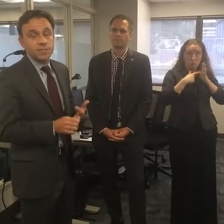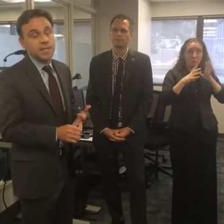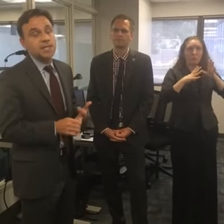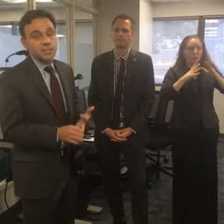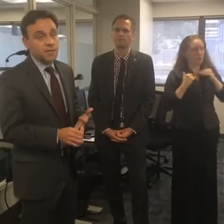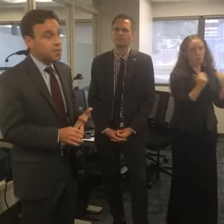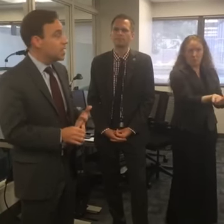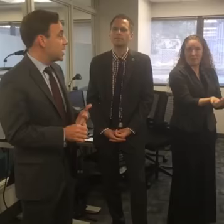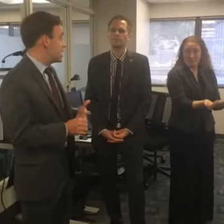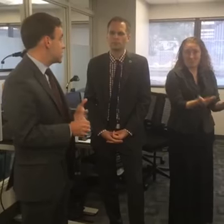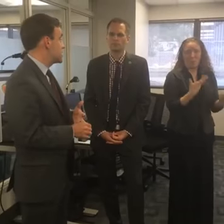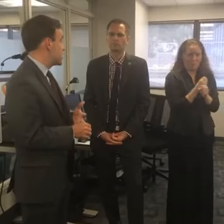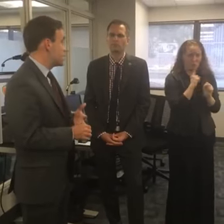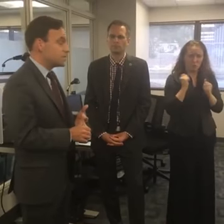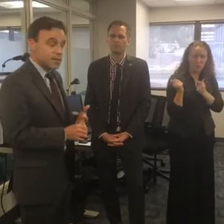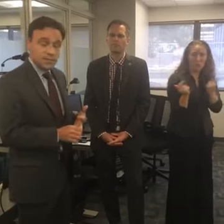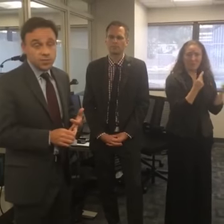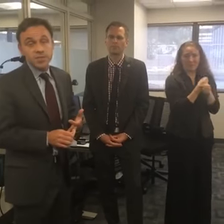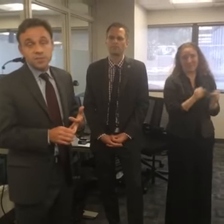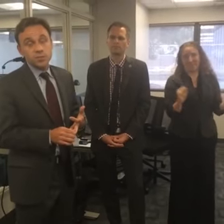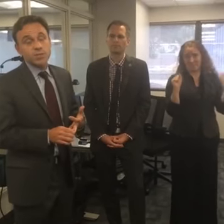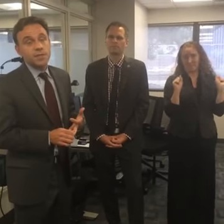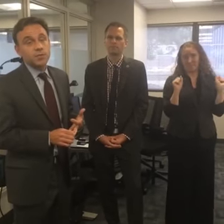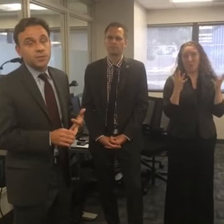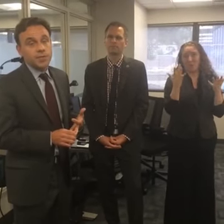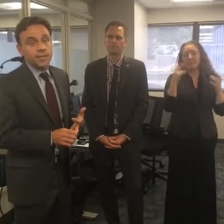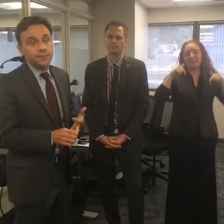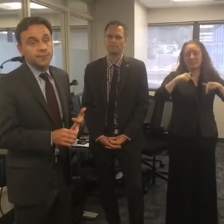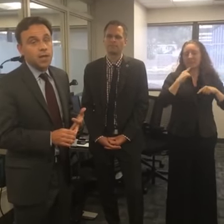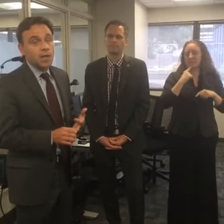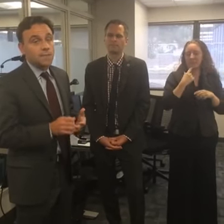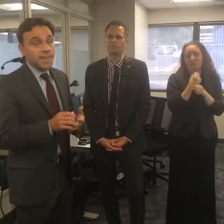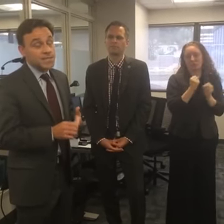stays safe in this, uh, in this serious situation that we're in right now.